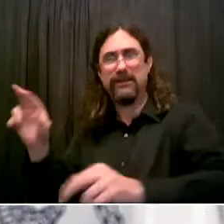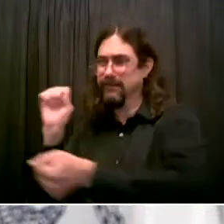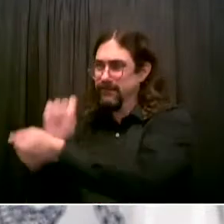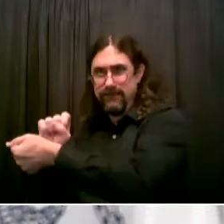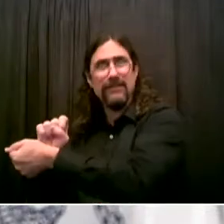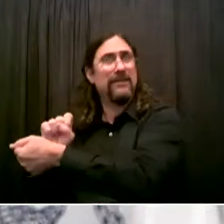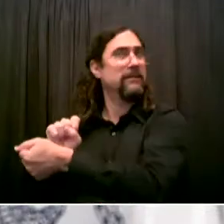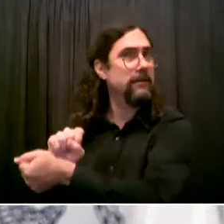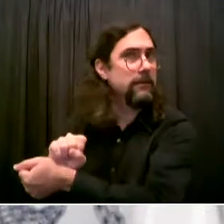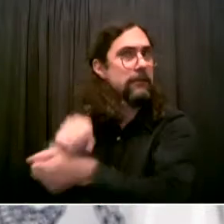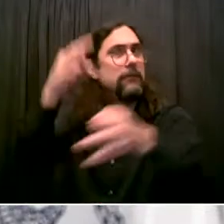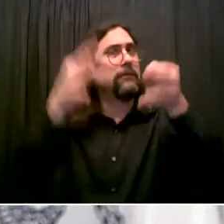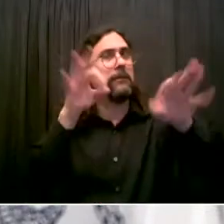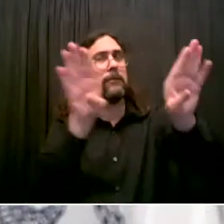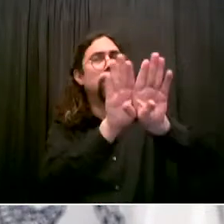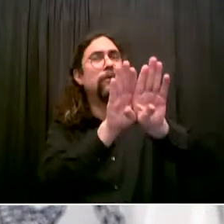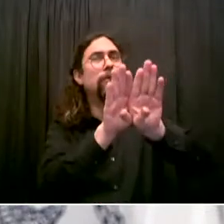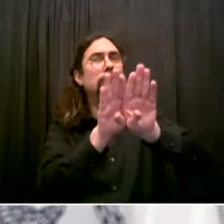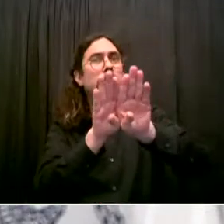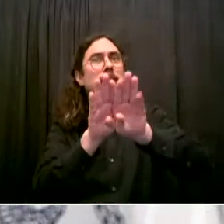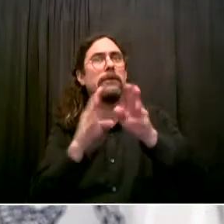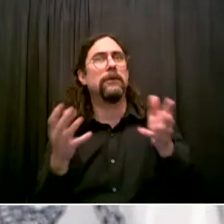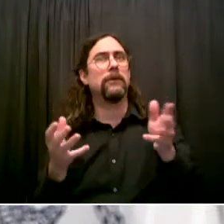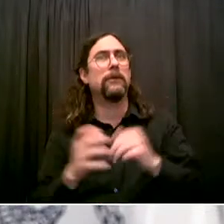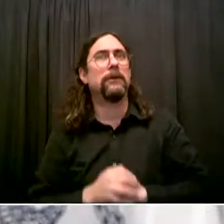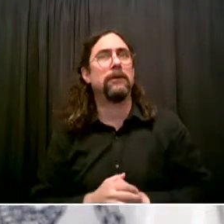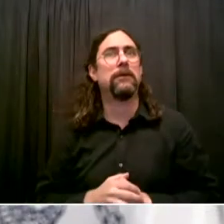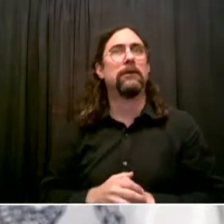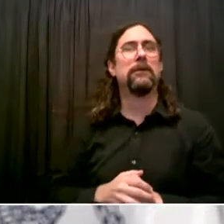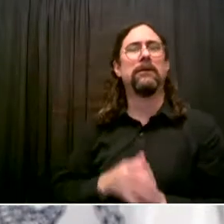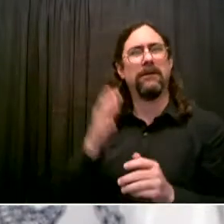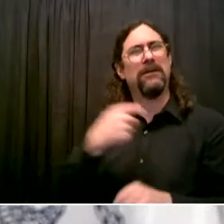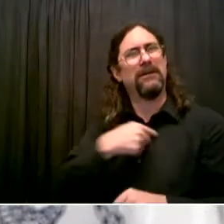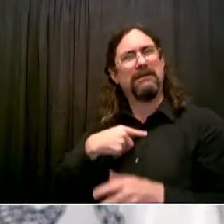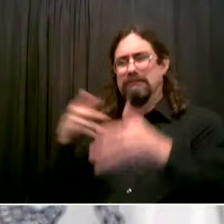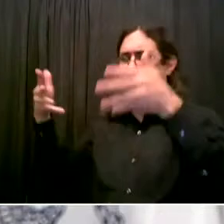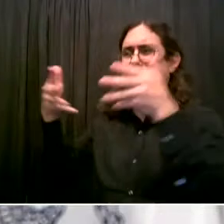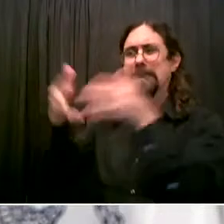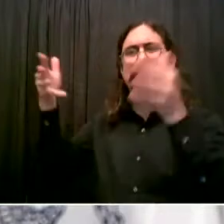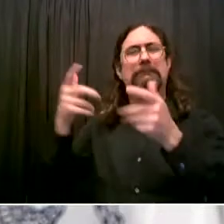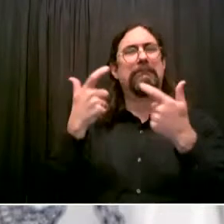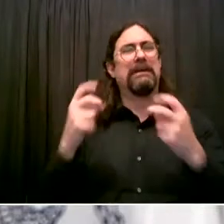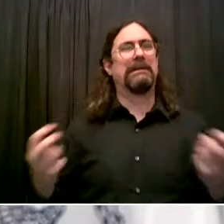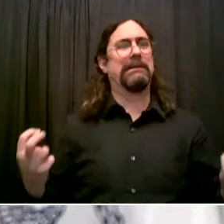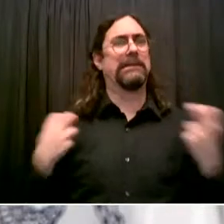OFFENSES. WE SAW A MAJOR GAG NTAKEDWNO